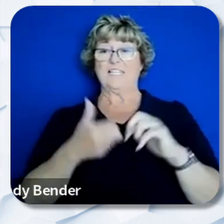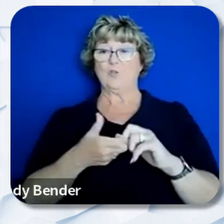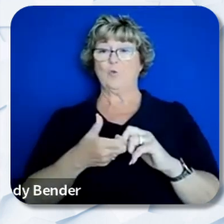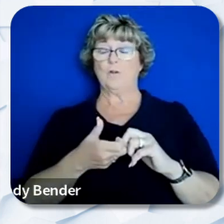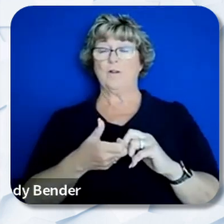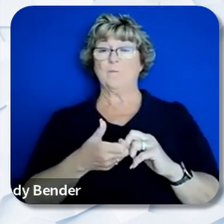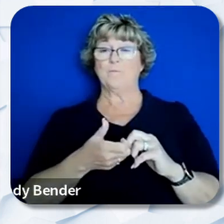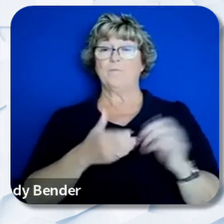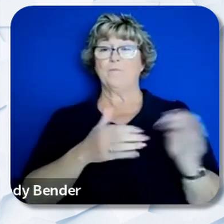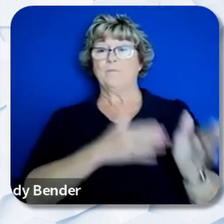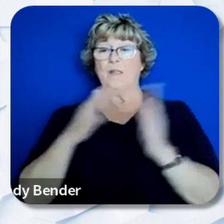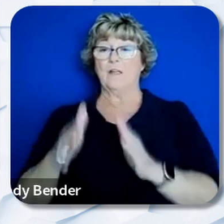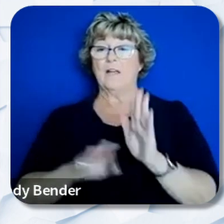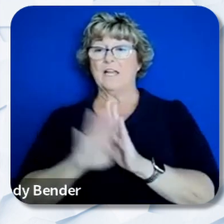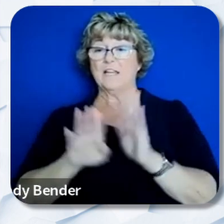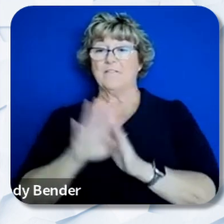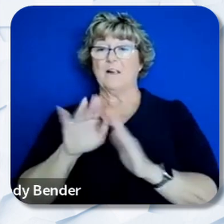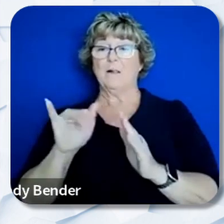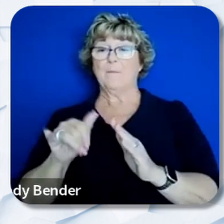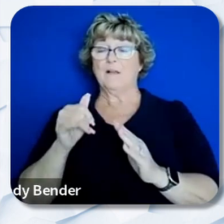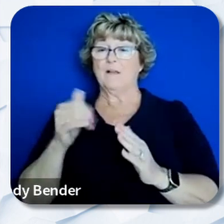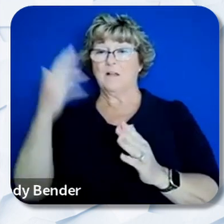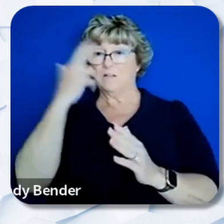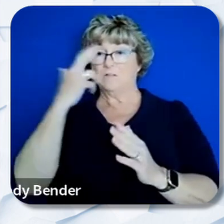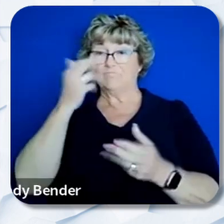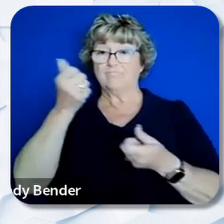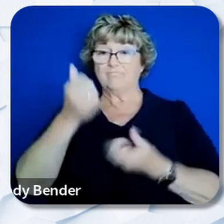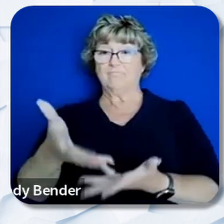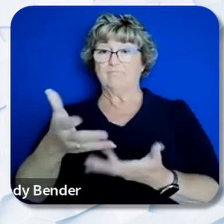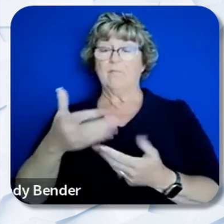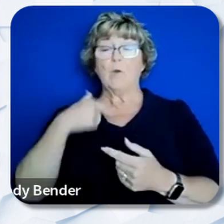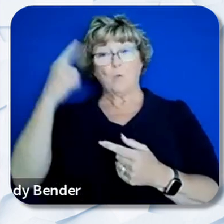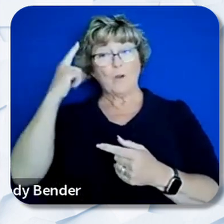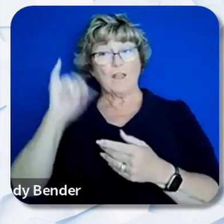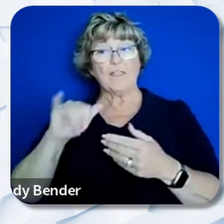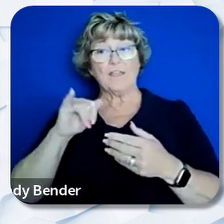to develop a root cause for them. We kind of think of this process a little bit like